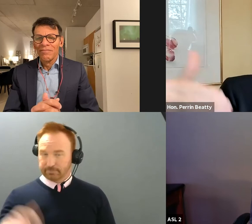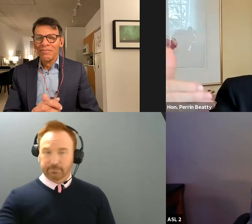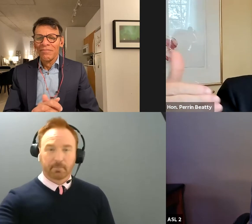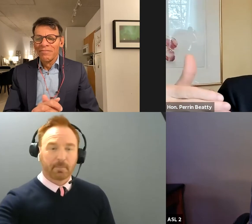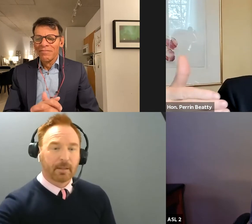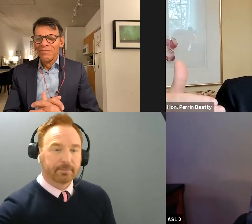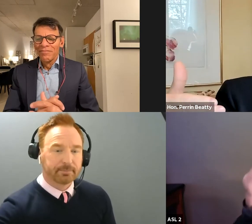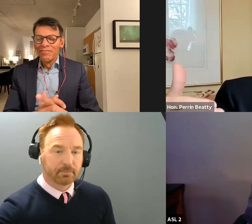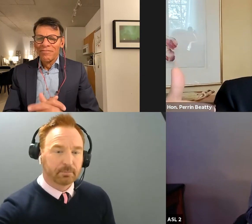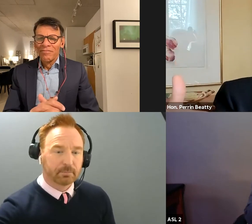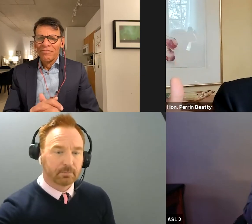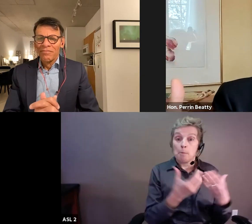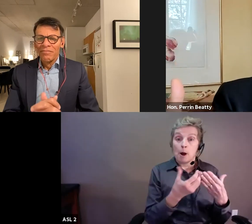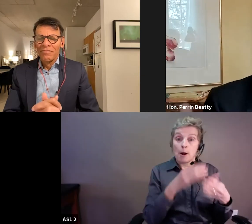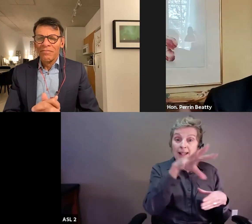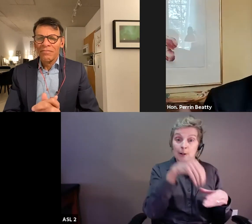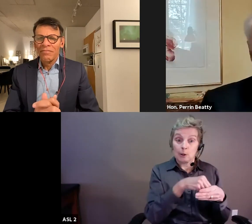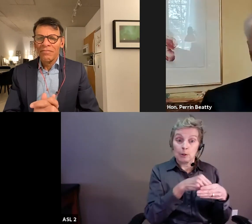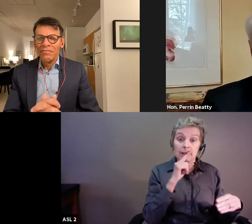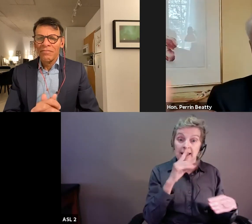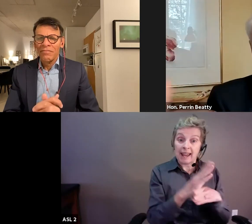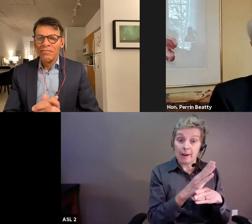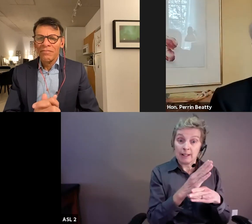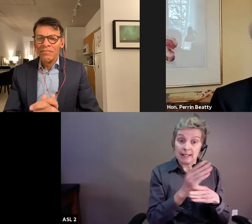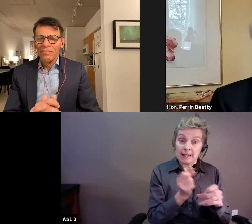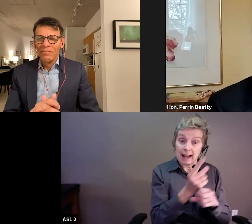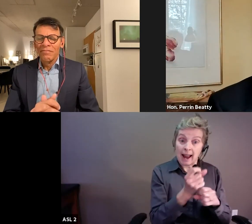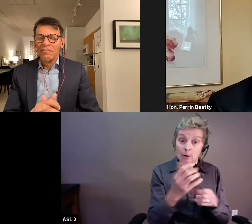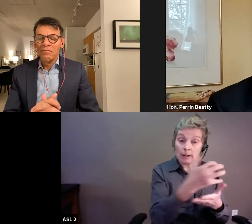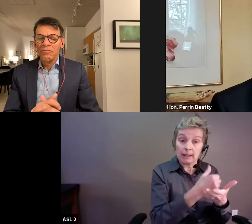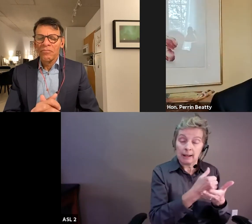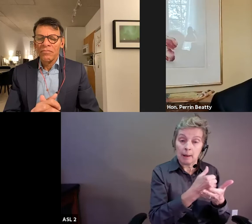it seems that idea, everything old is new again, if you wait long enough.